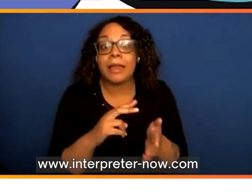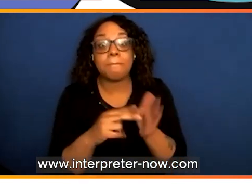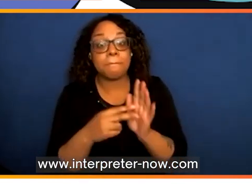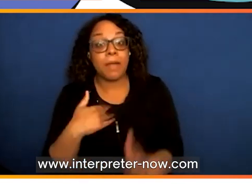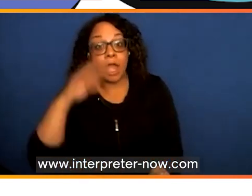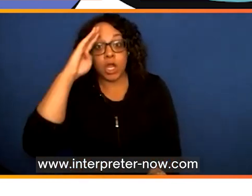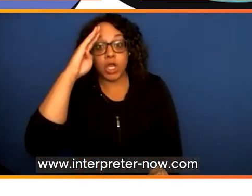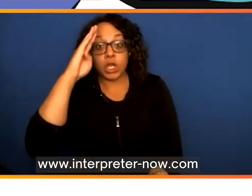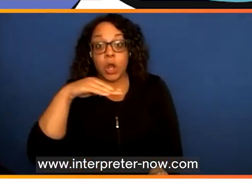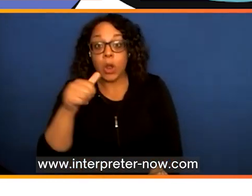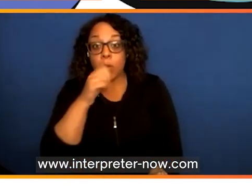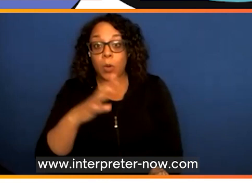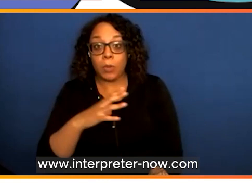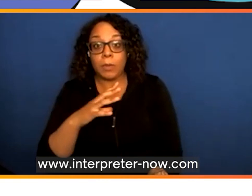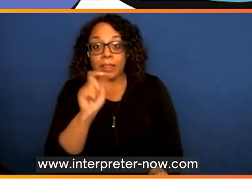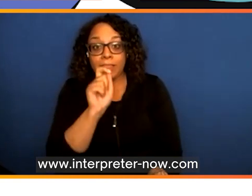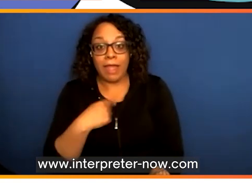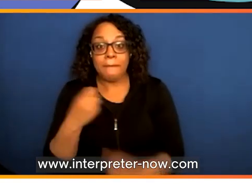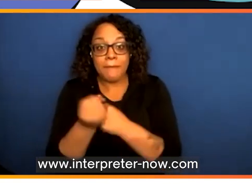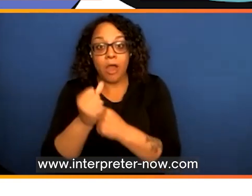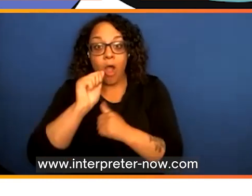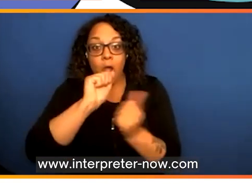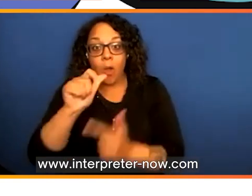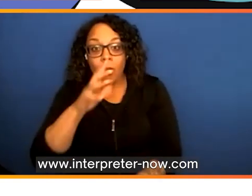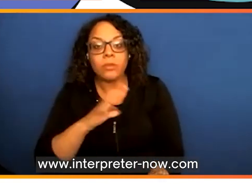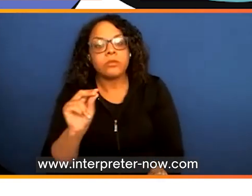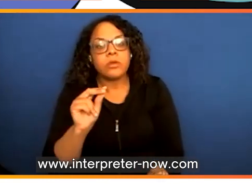know another woman, is that why I'm passionate about supporting other women? No, I don't